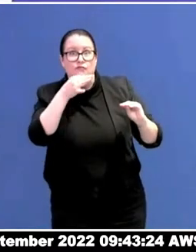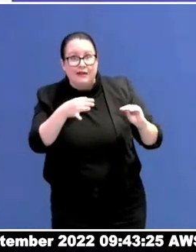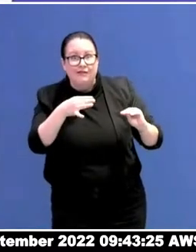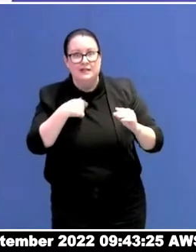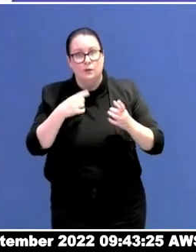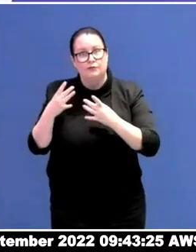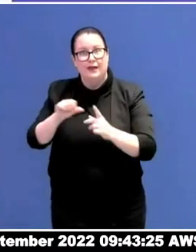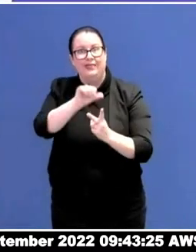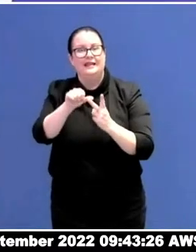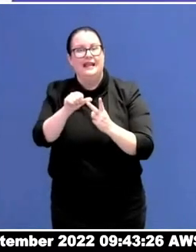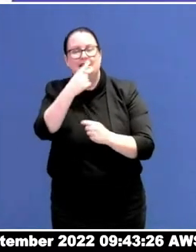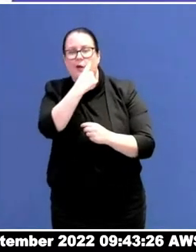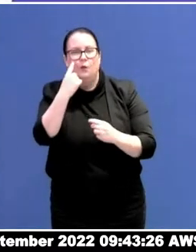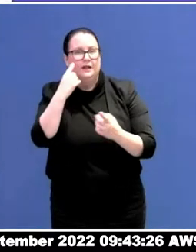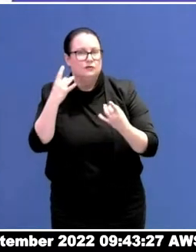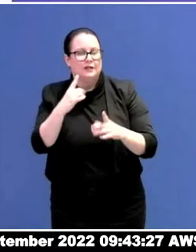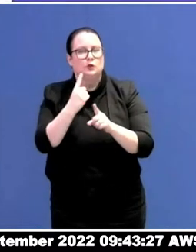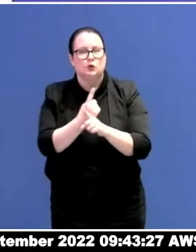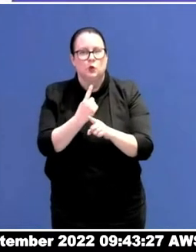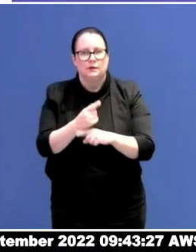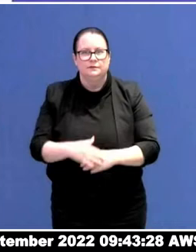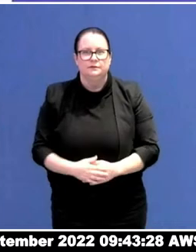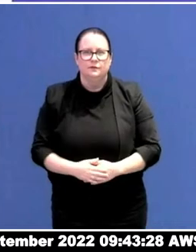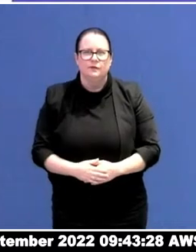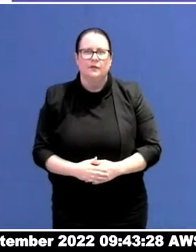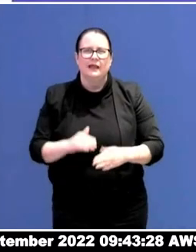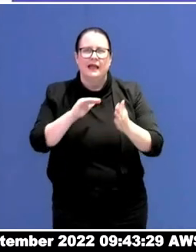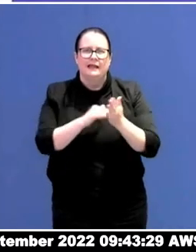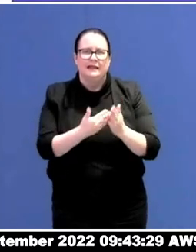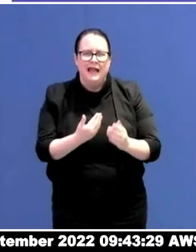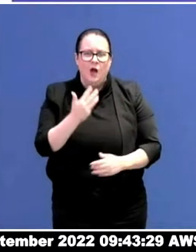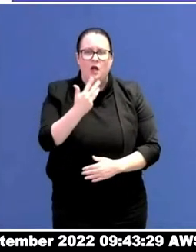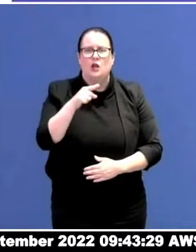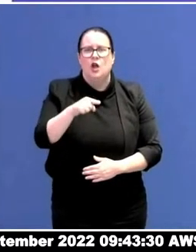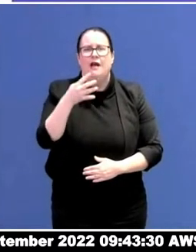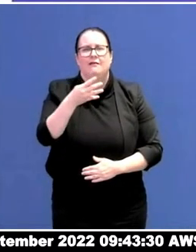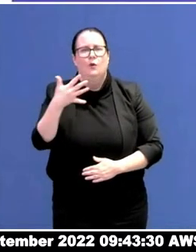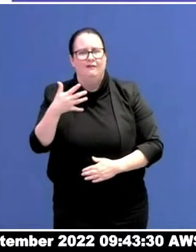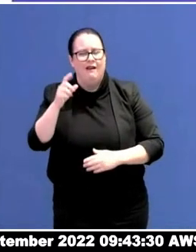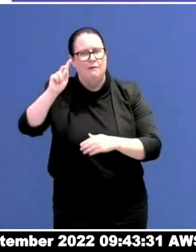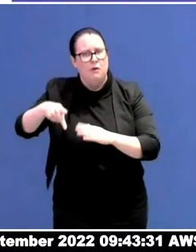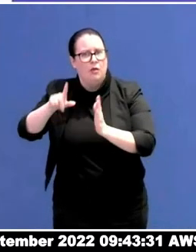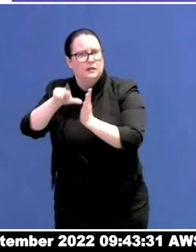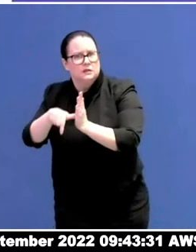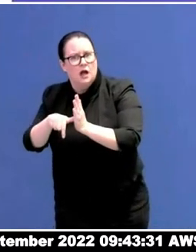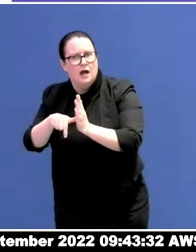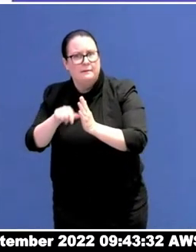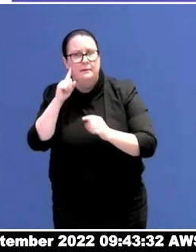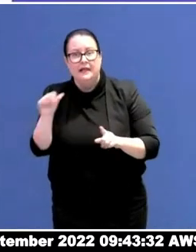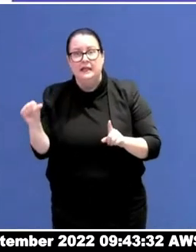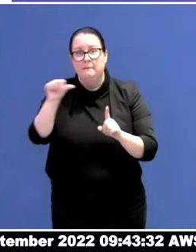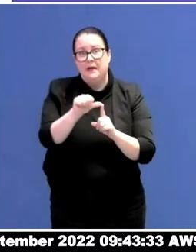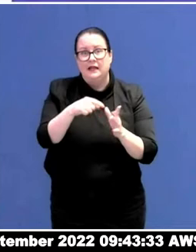It's now nearly quarter to 10 Perth time, shall we resume at 9.50?